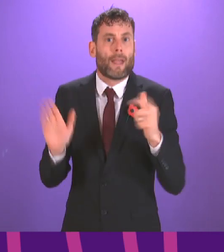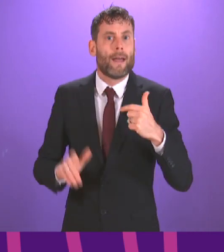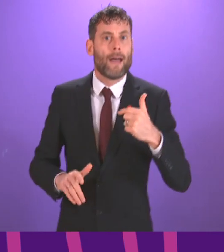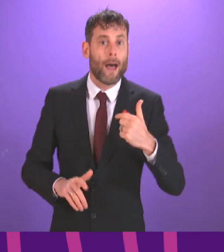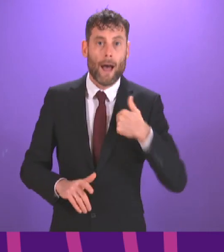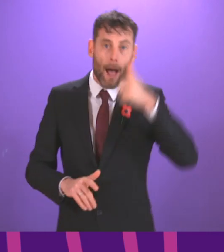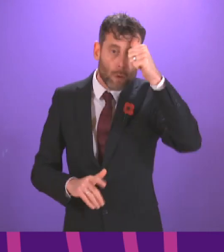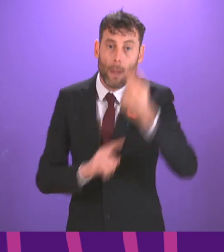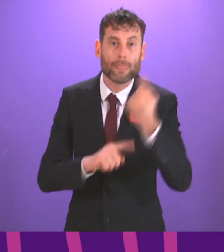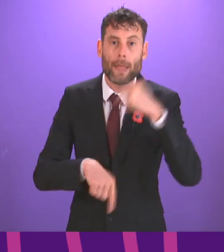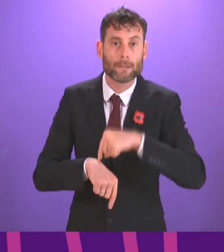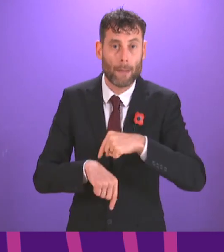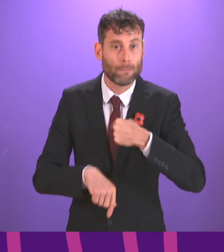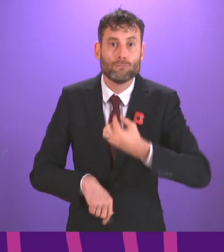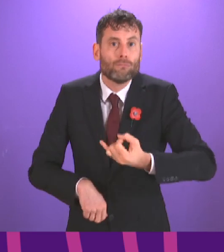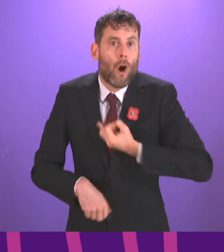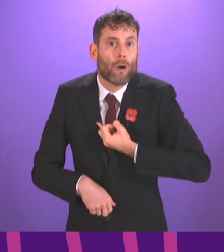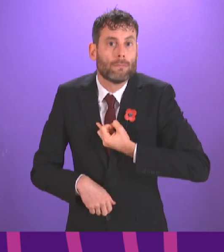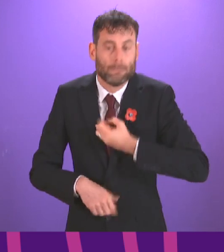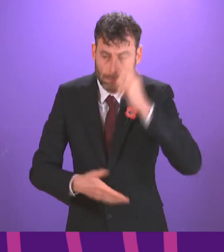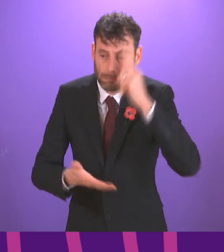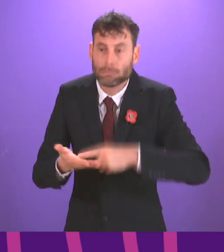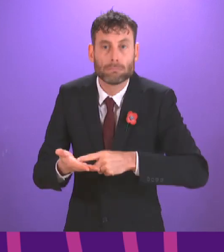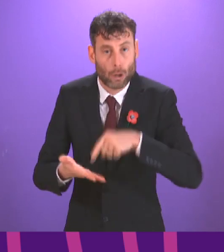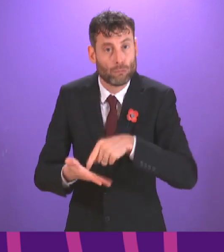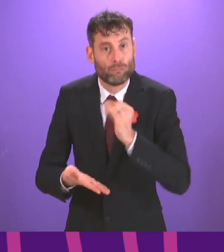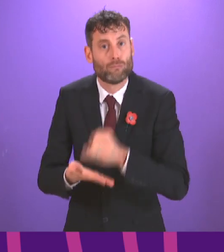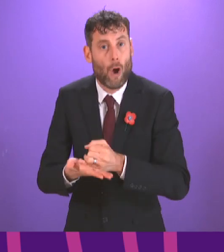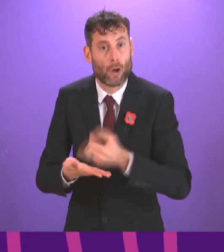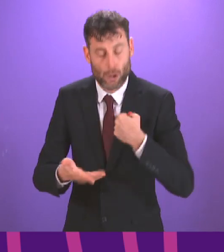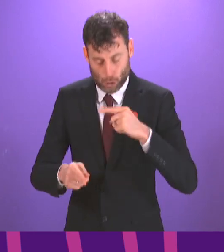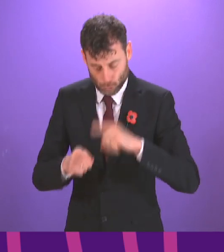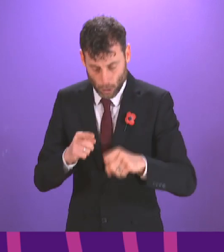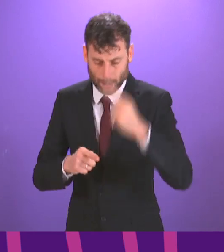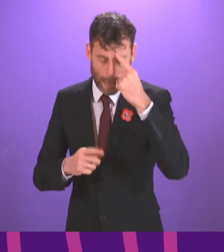We have got things wrong, we will continue to try to put that right and we will use all